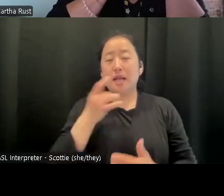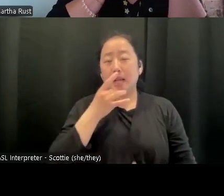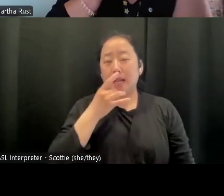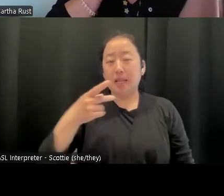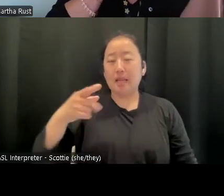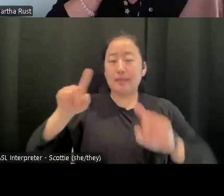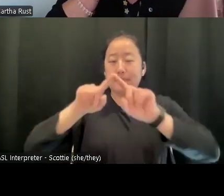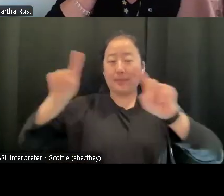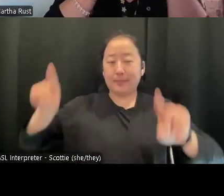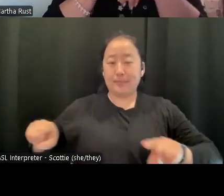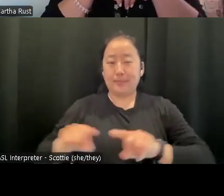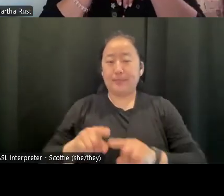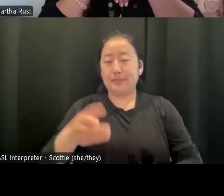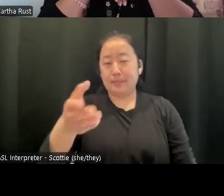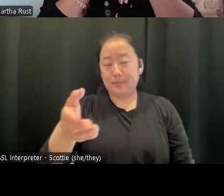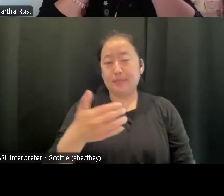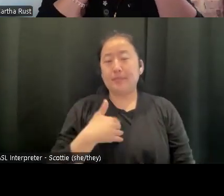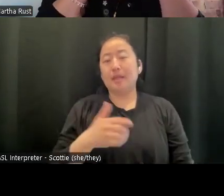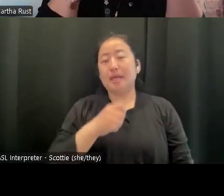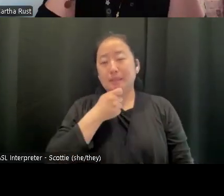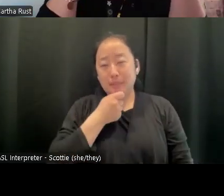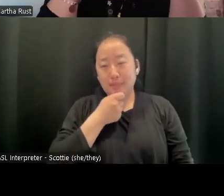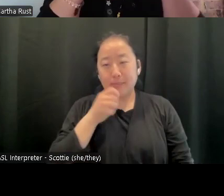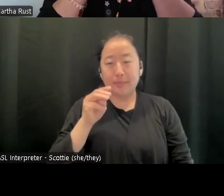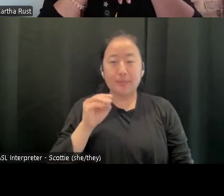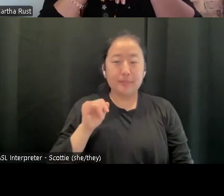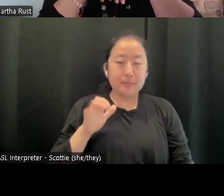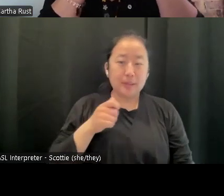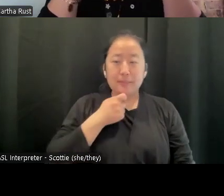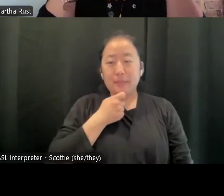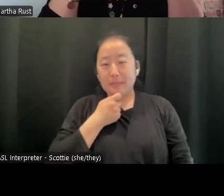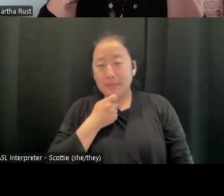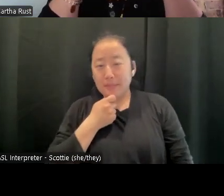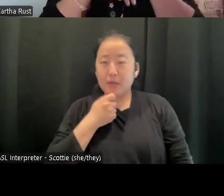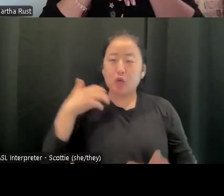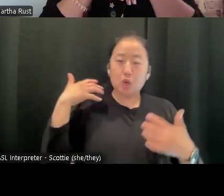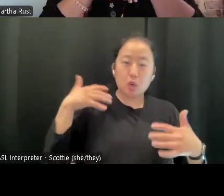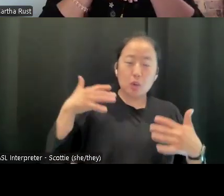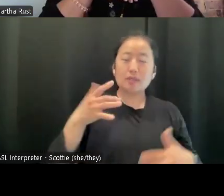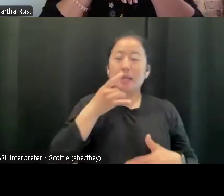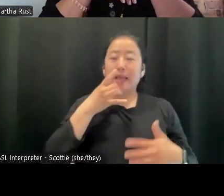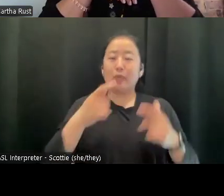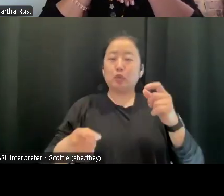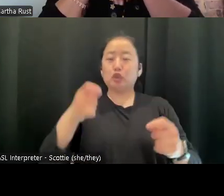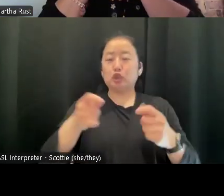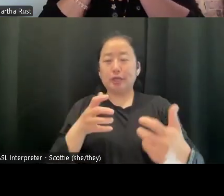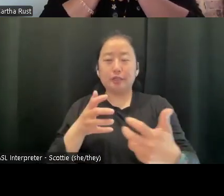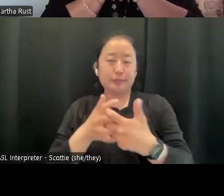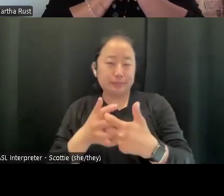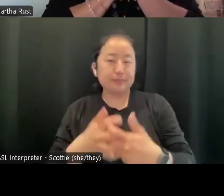It comes with a microphone, and then you could sing, you can make noise and the light changes around it as well. And then there are